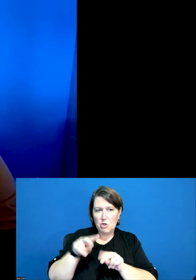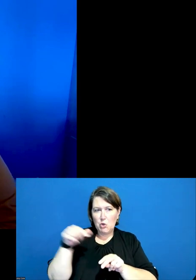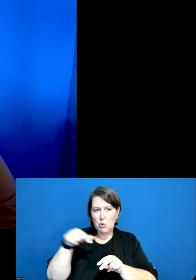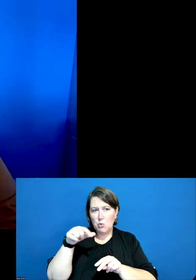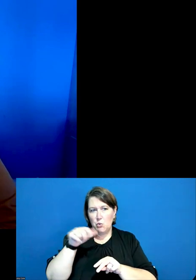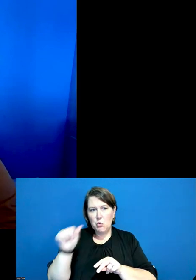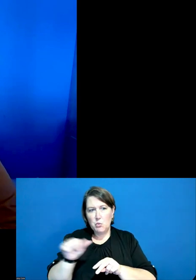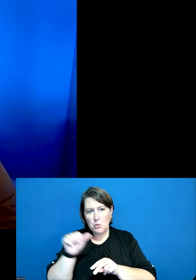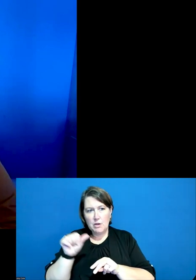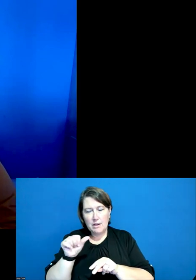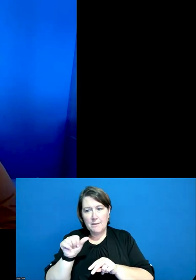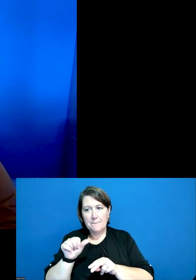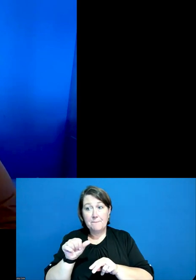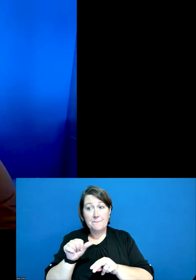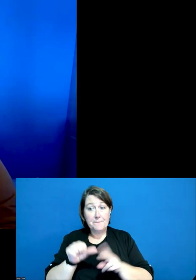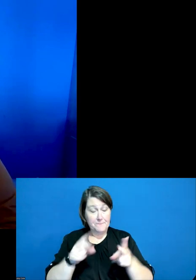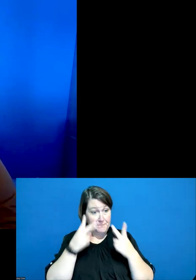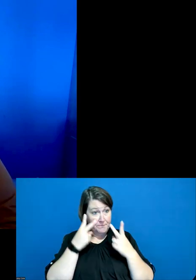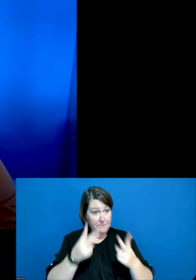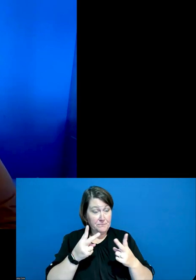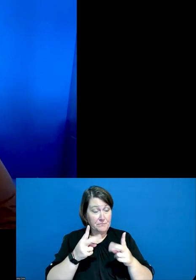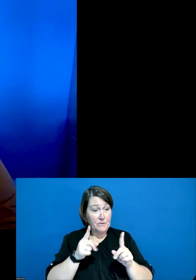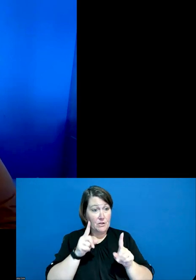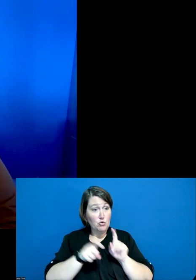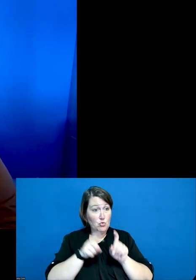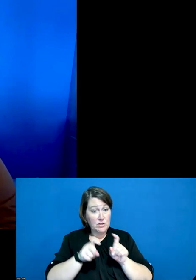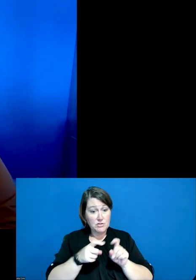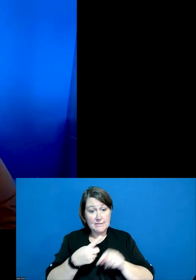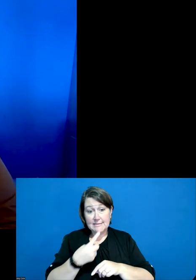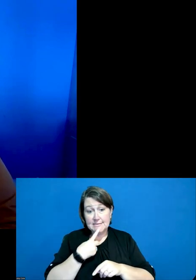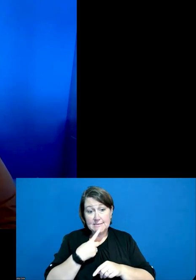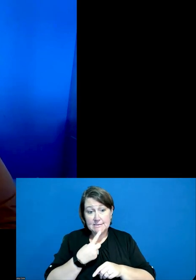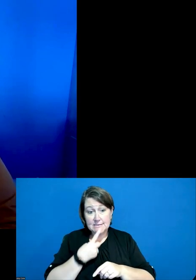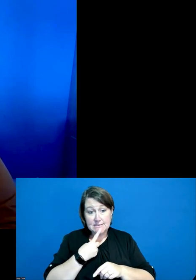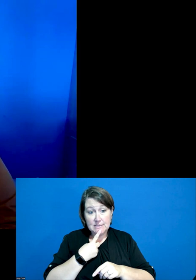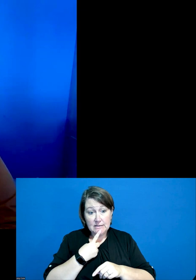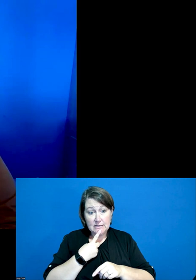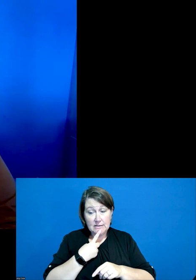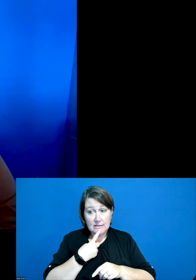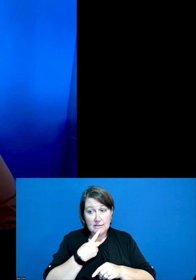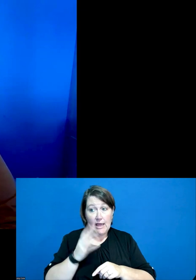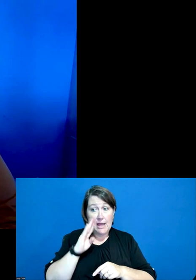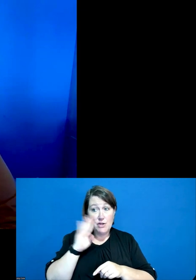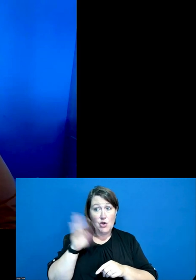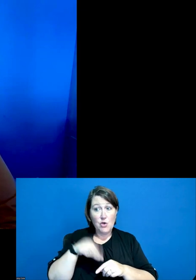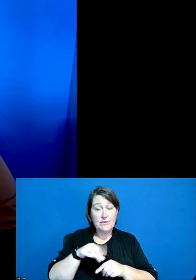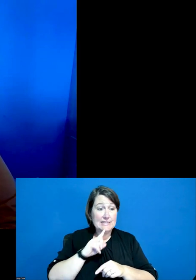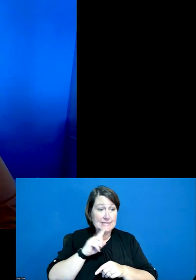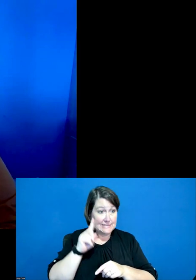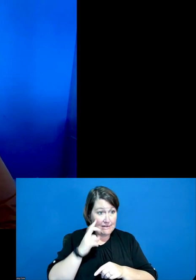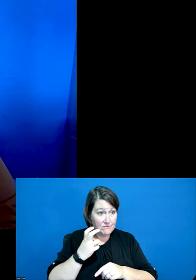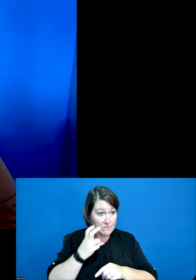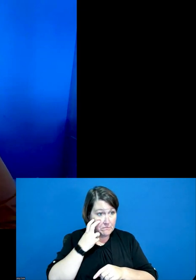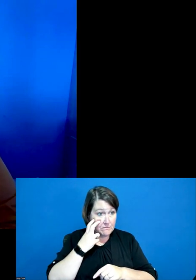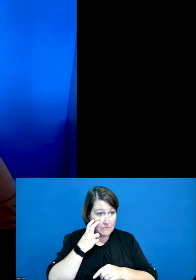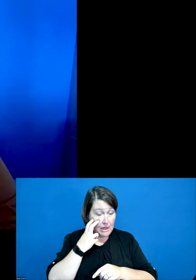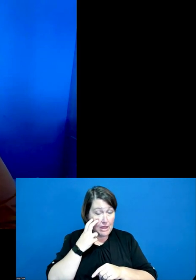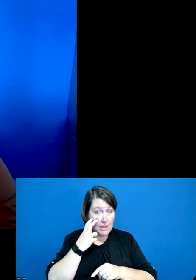I see a question that says, I know that deaf blind is even more disparate.